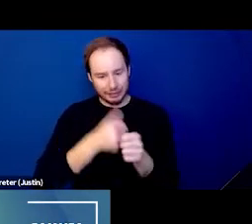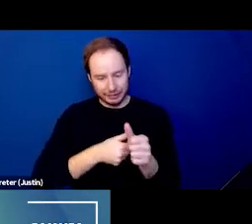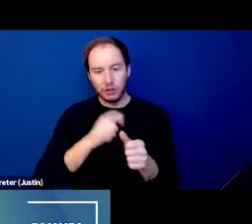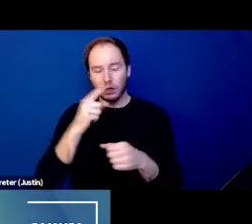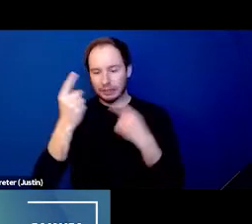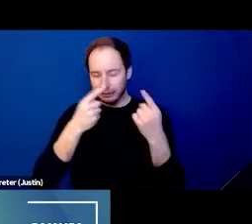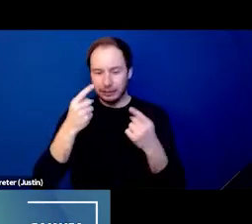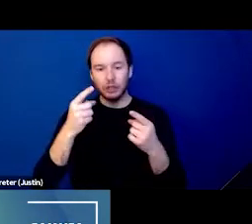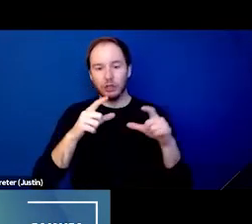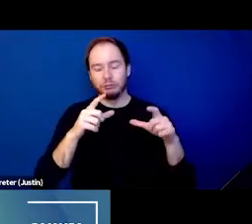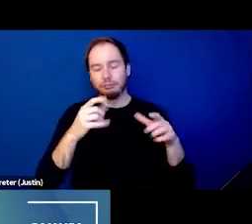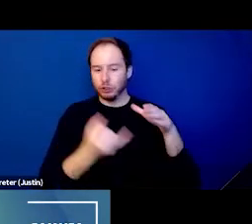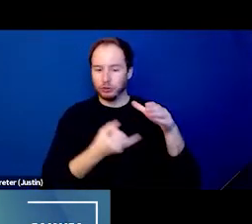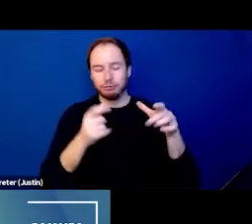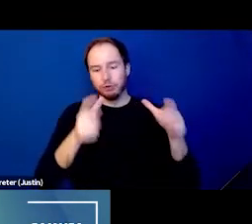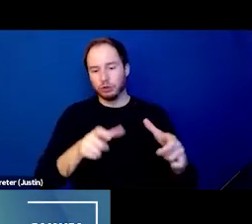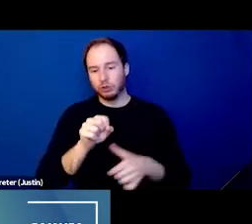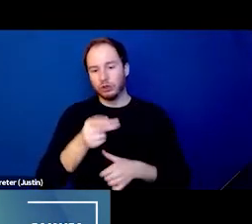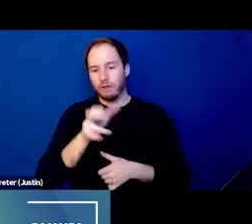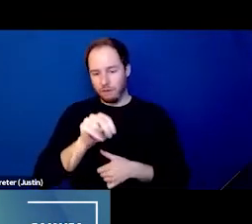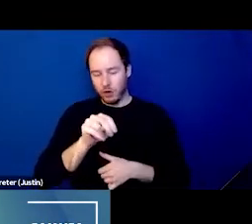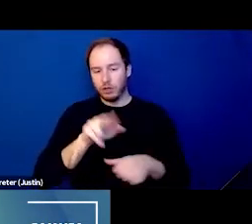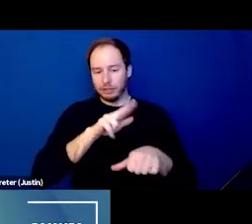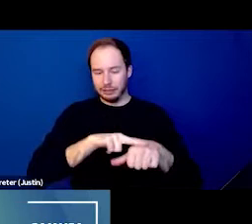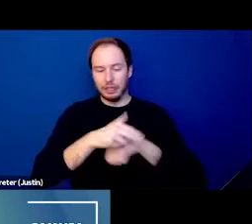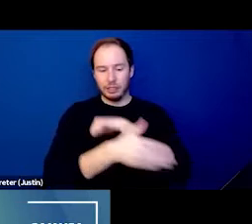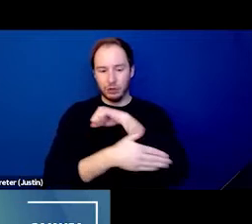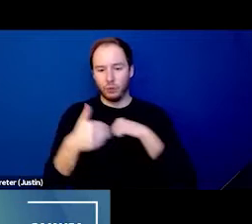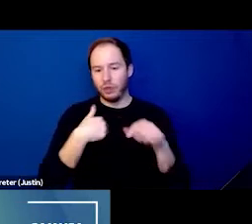with their own history cultures and services.